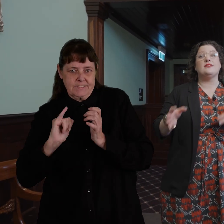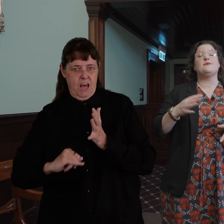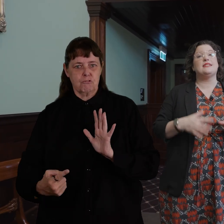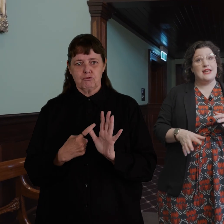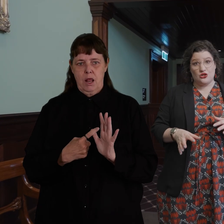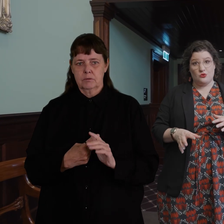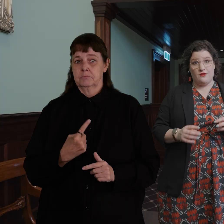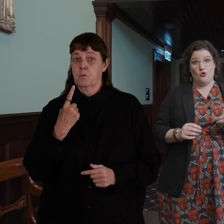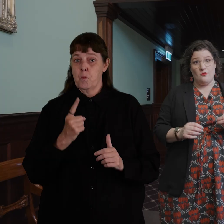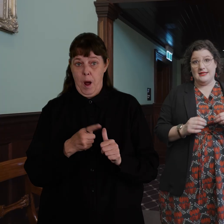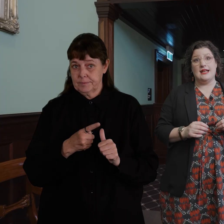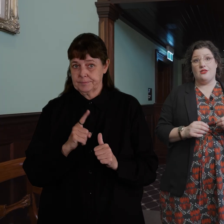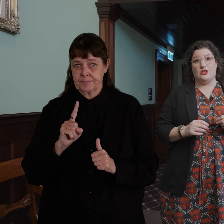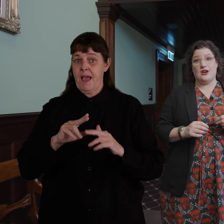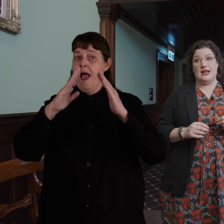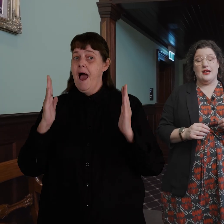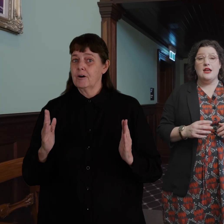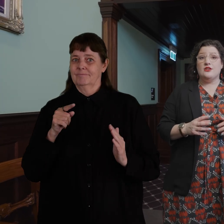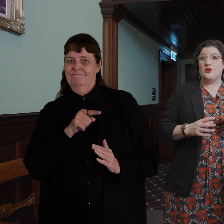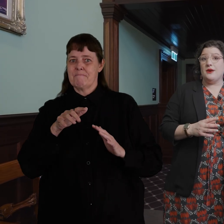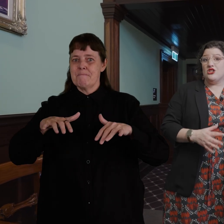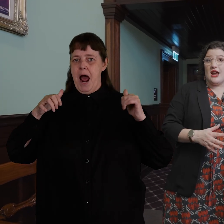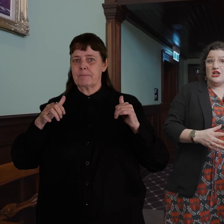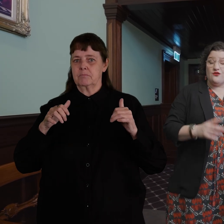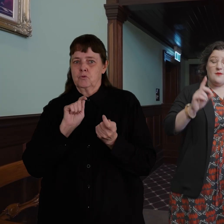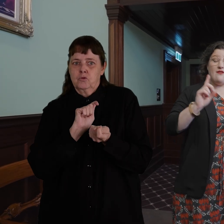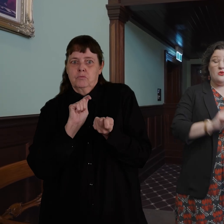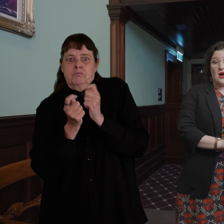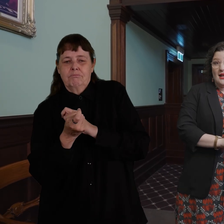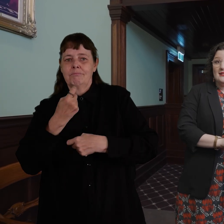there was substantial reform in South Australia. We changed from having one